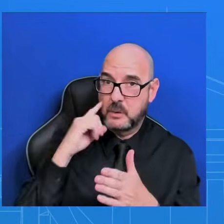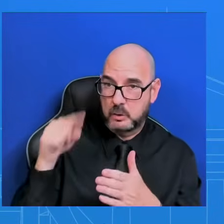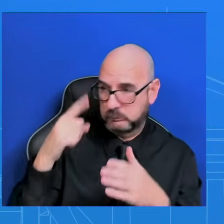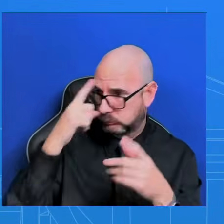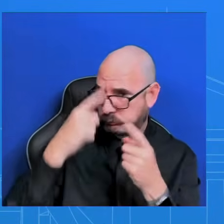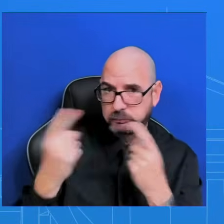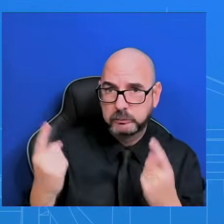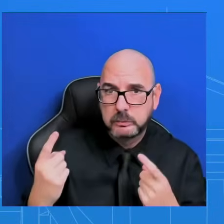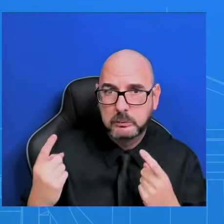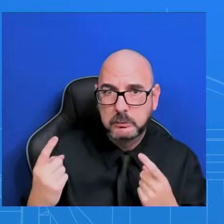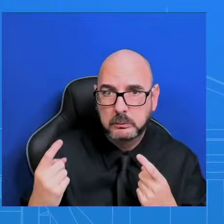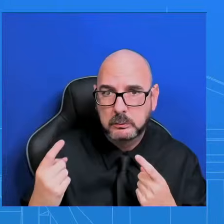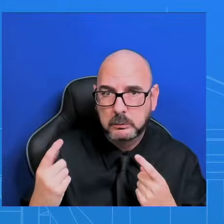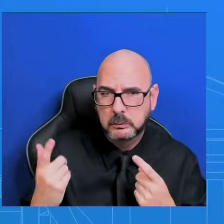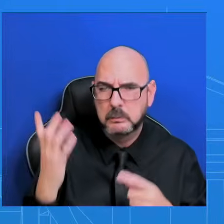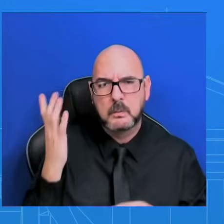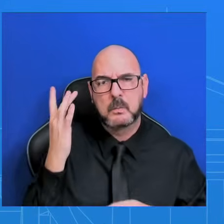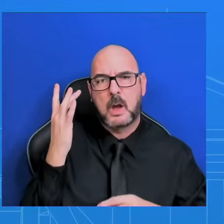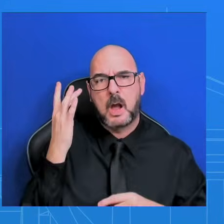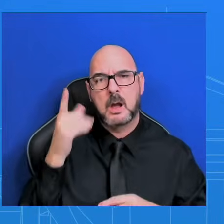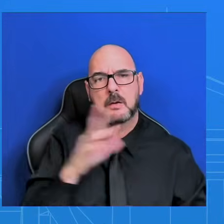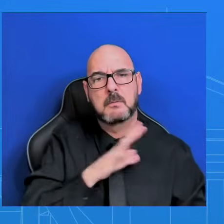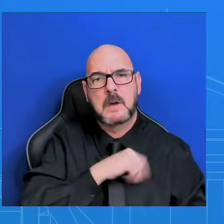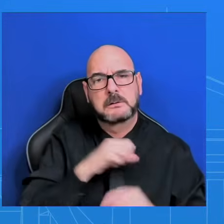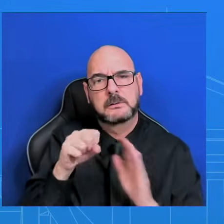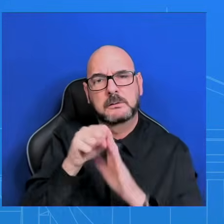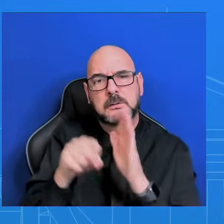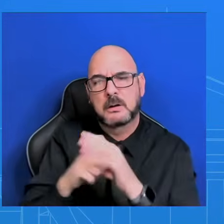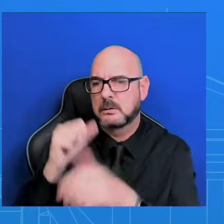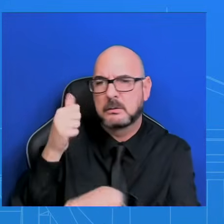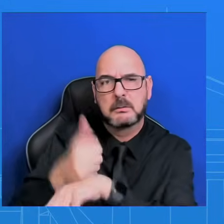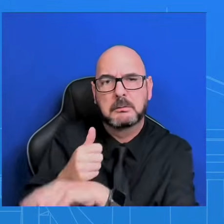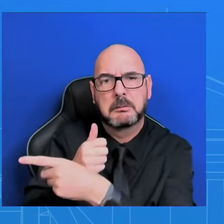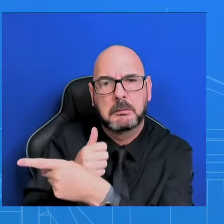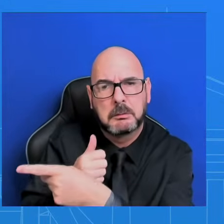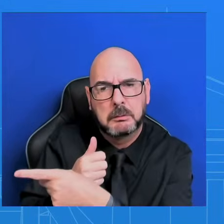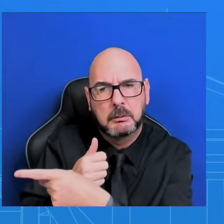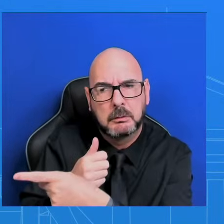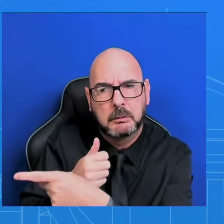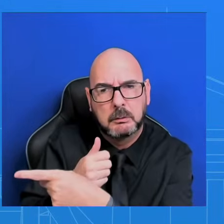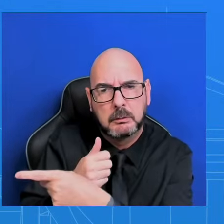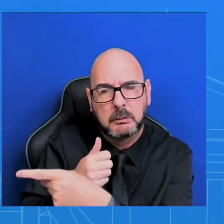do you know if the President has reason to believe that, at some point, the Prime Minister's view on this will change?